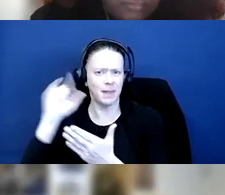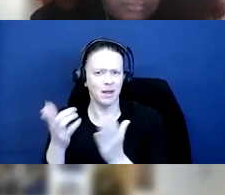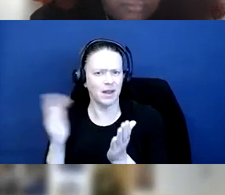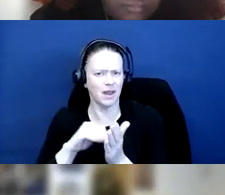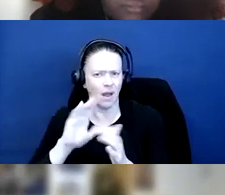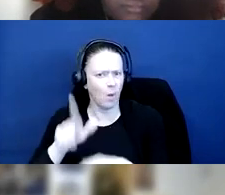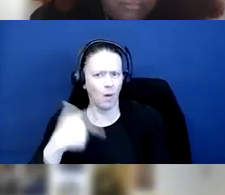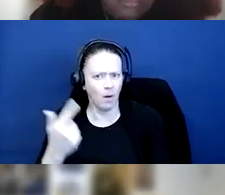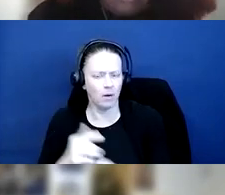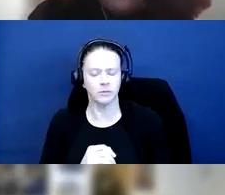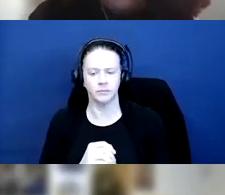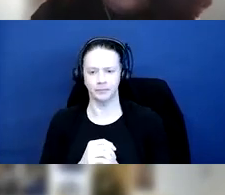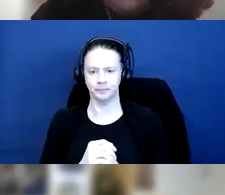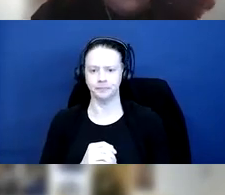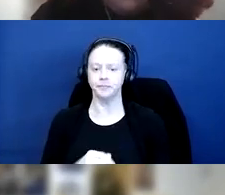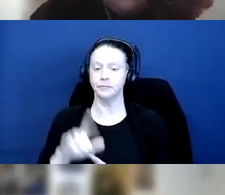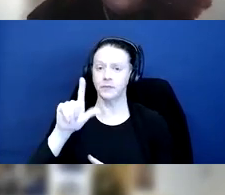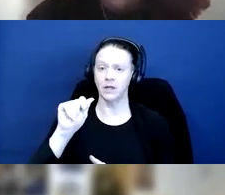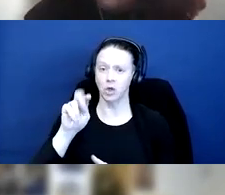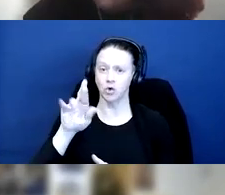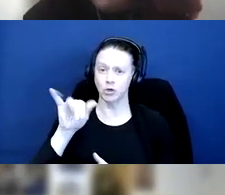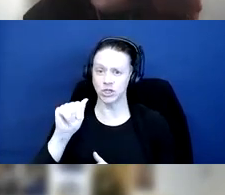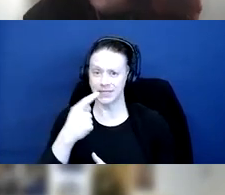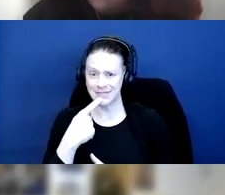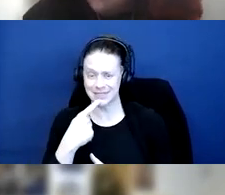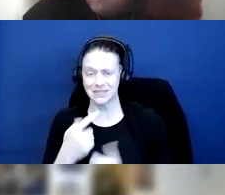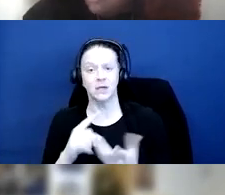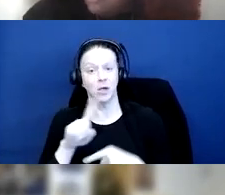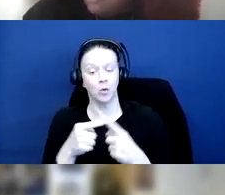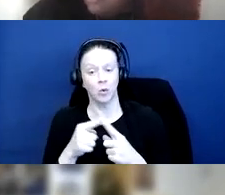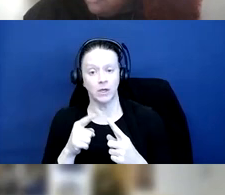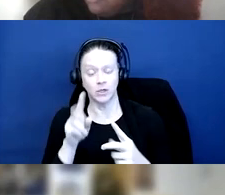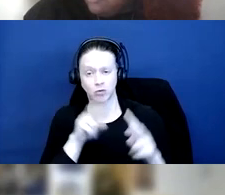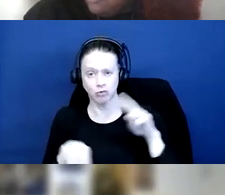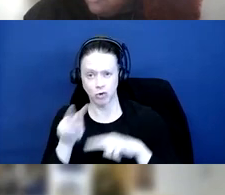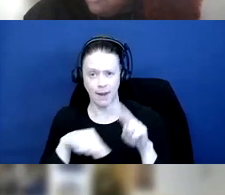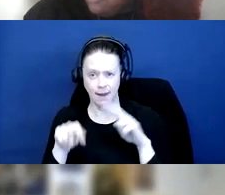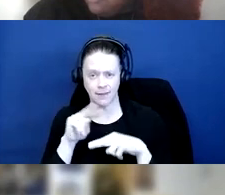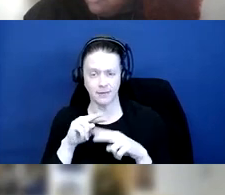So, when you look at the legislation